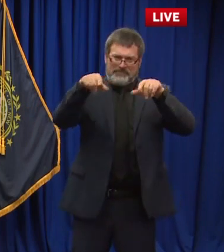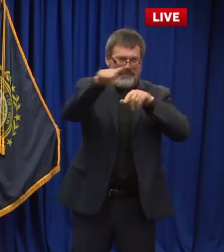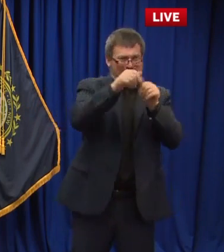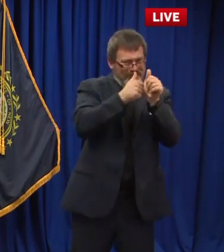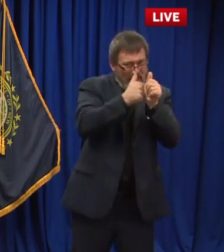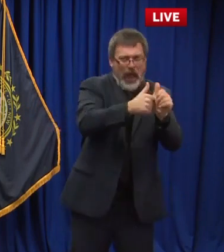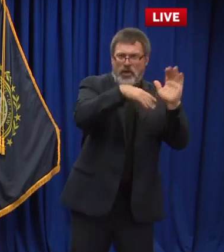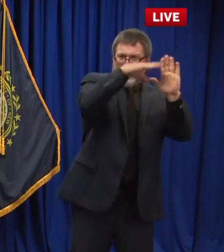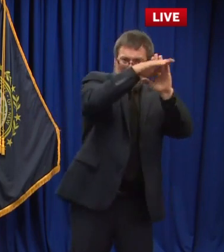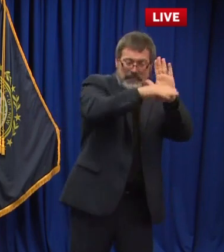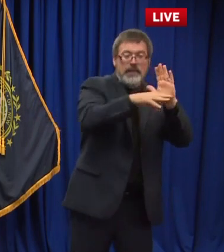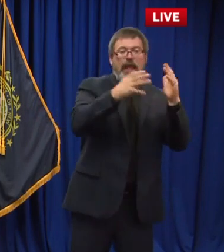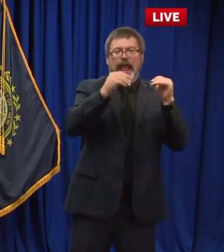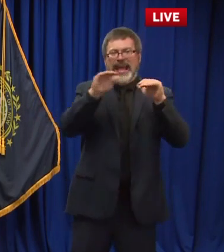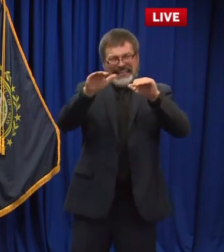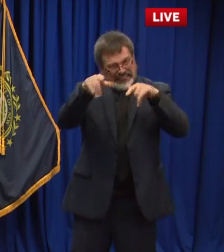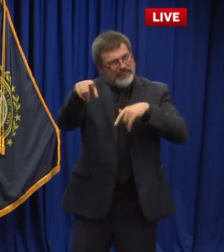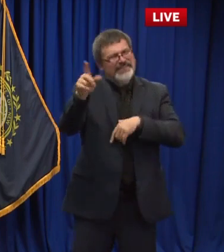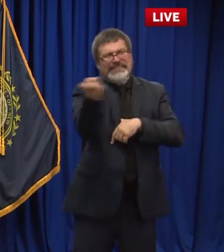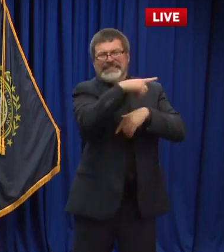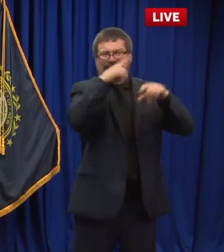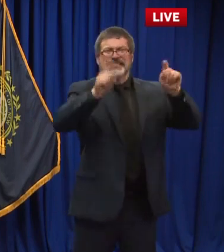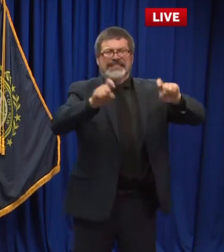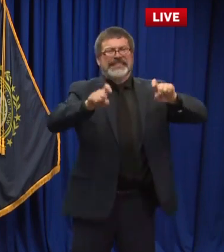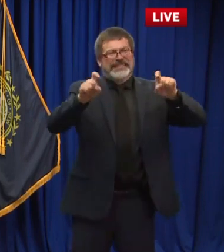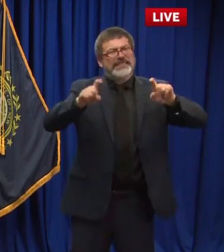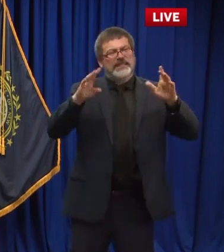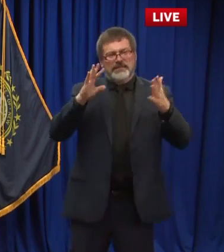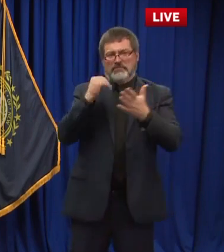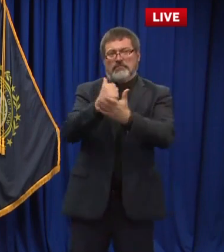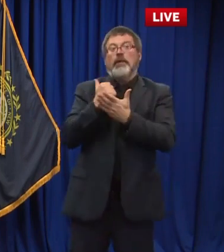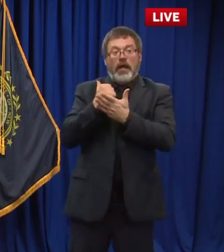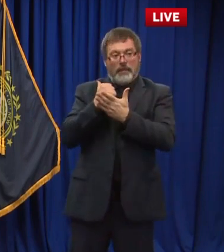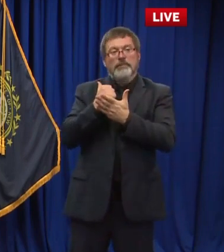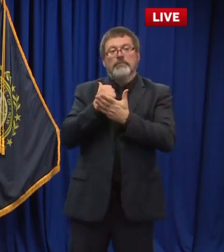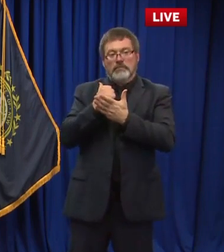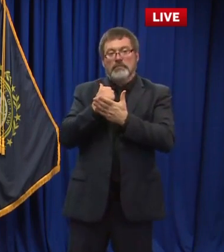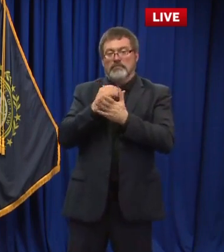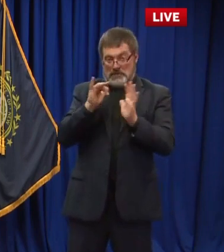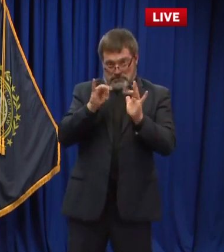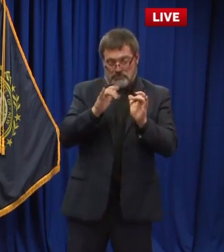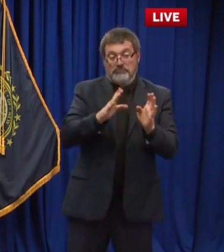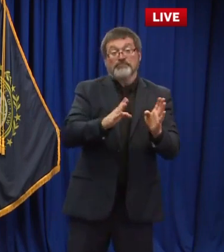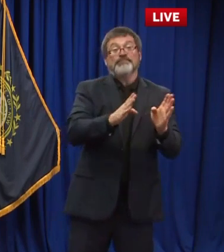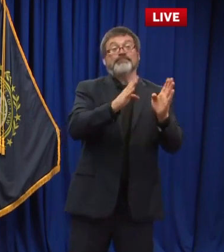HE OF INCREASED TESTING CAPABILITY, OVER 2220 FIVE TESTS TODAY.